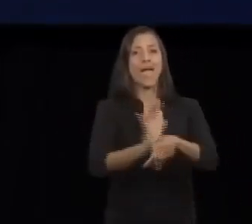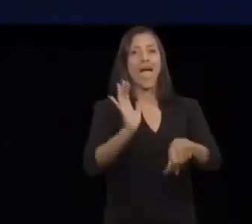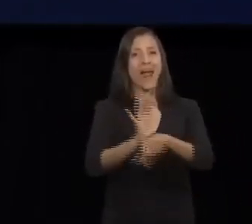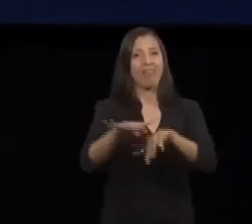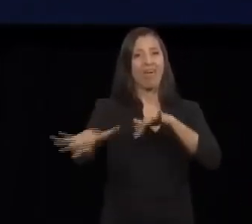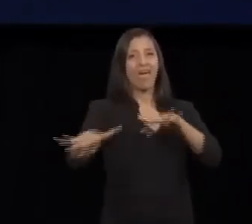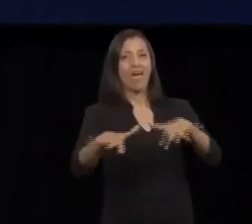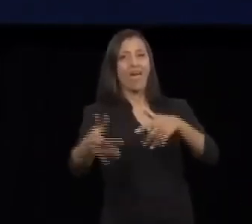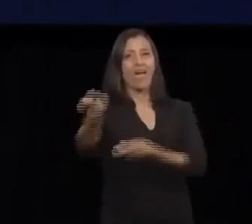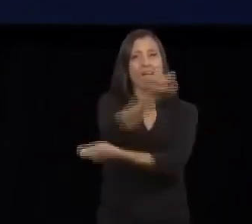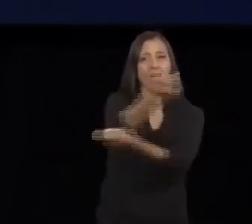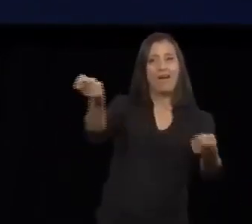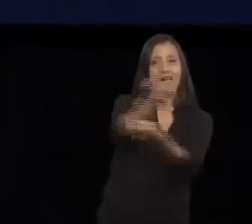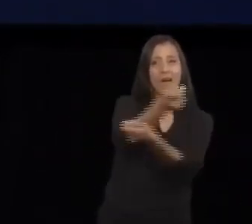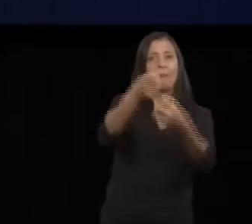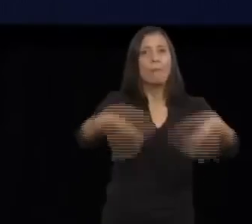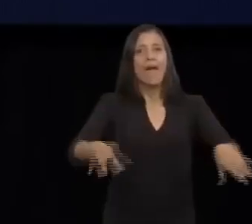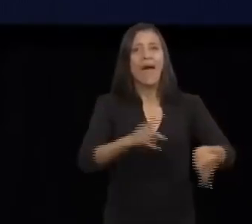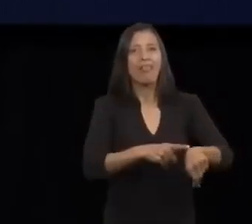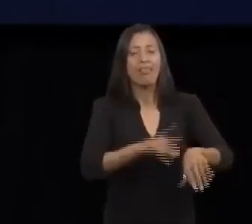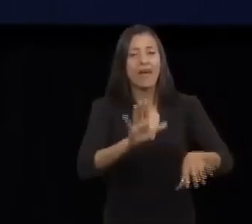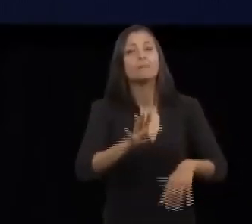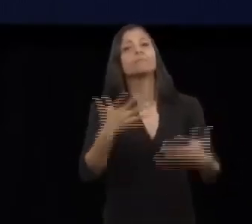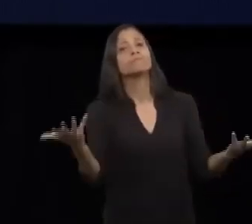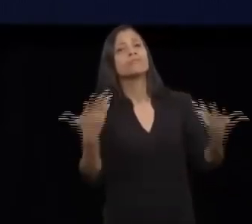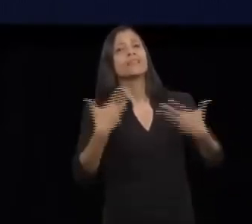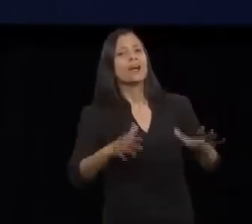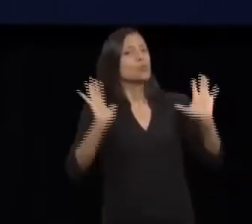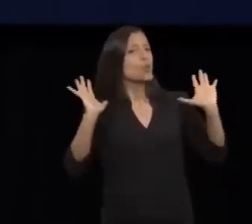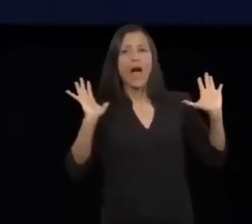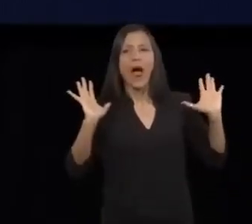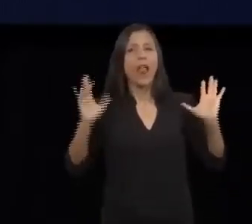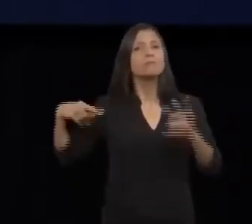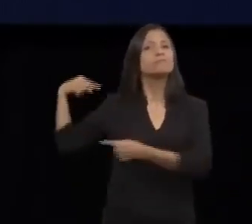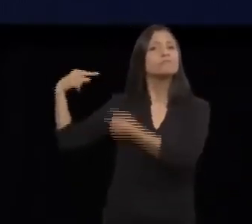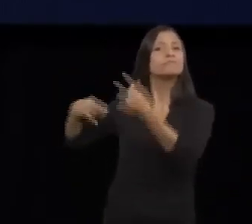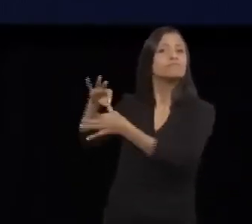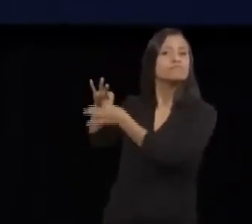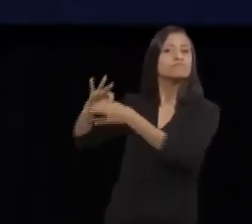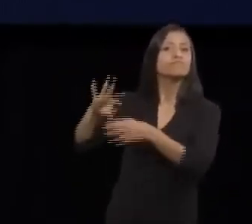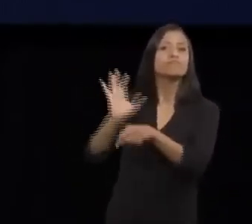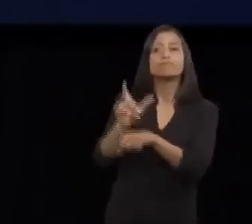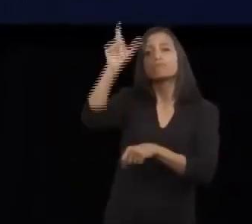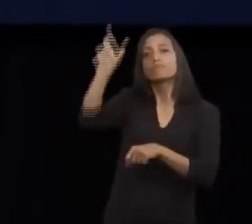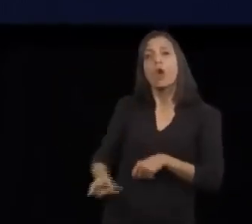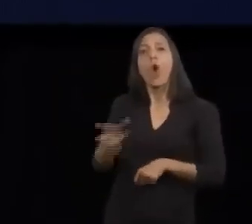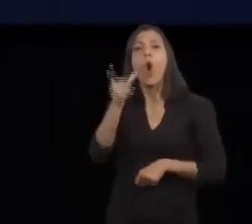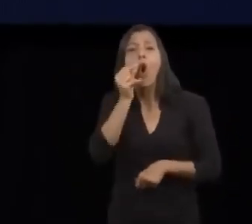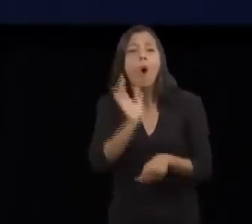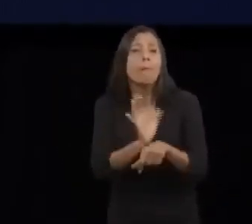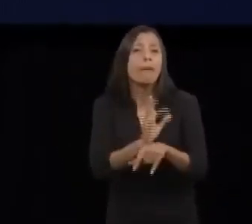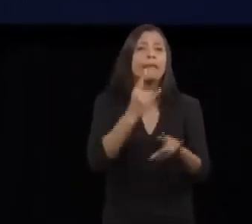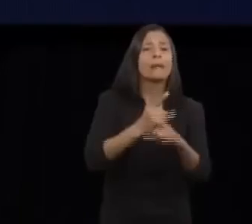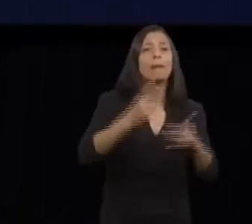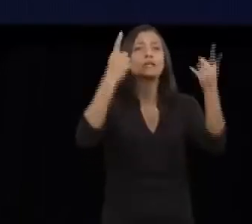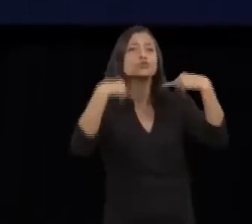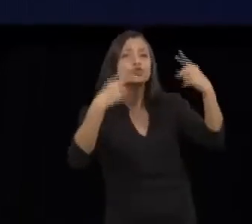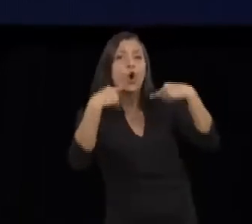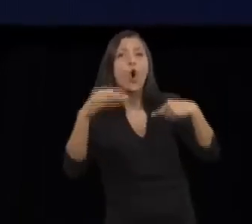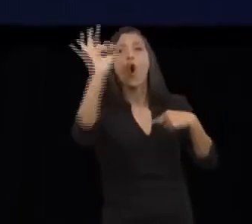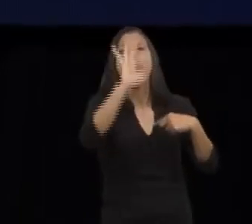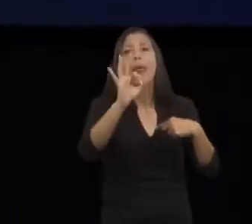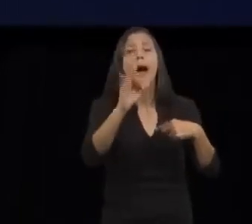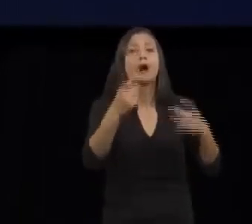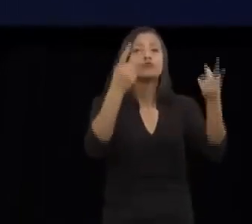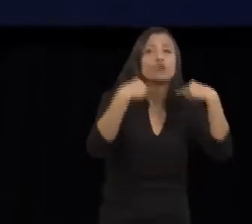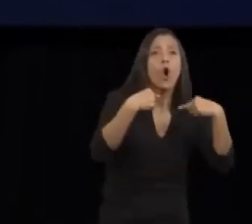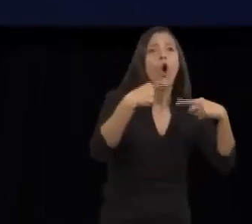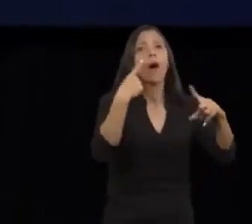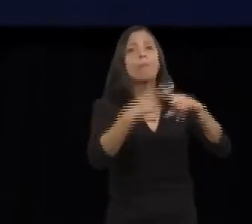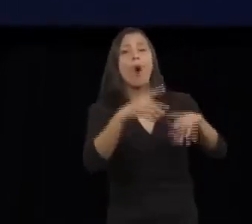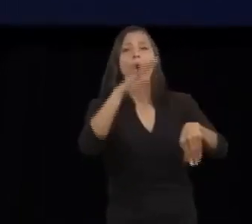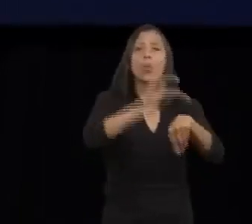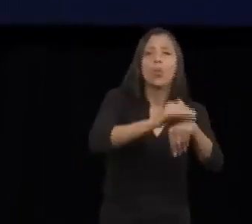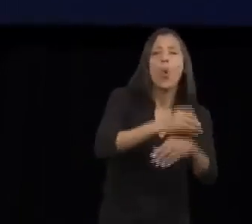Naturally, I say, the man did not start crying because the economy of Troy was quite complex,